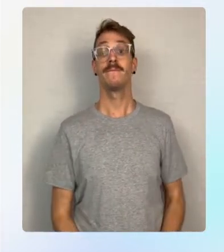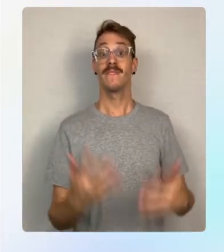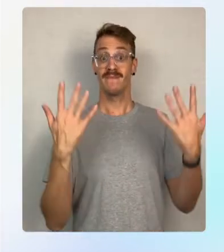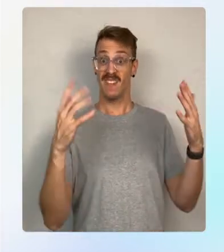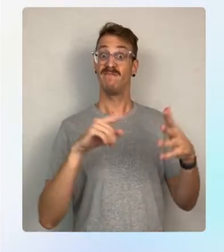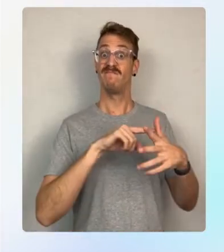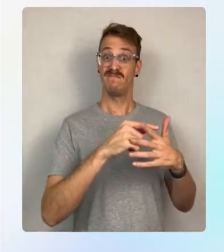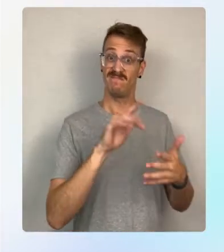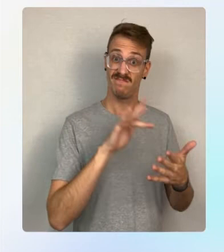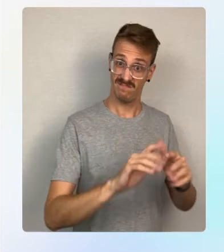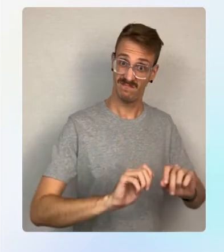Then, launch your app.